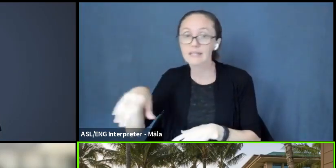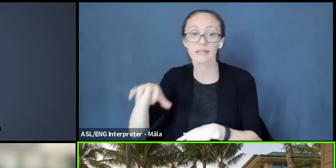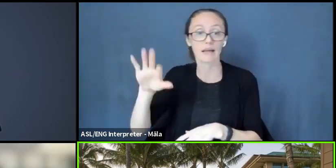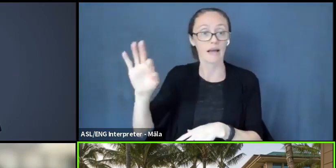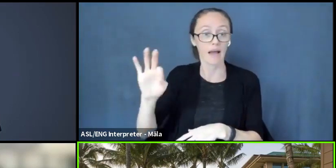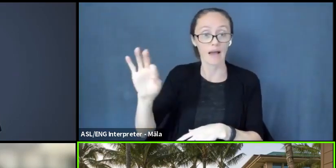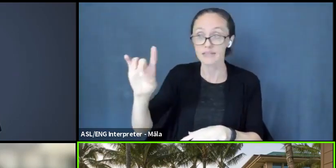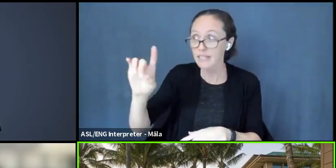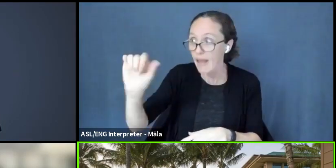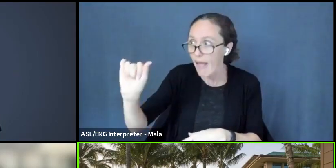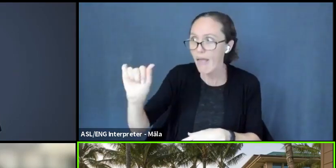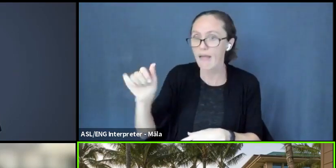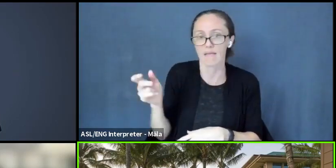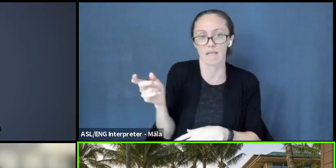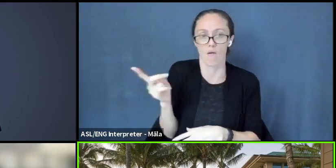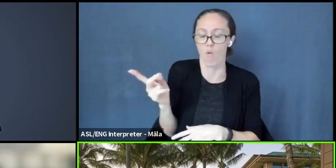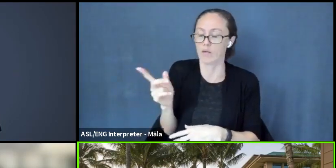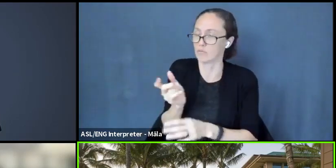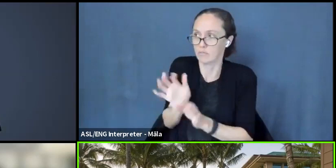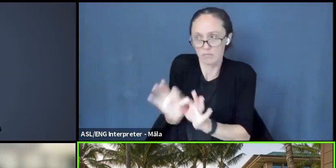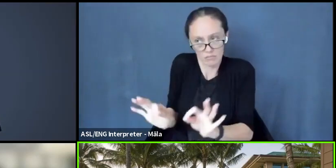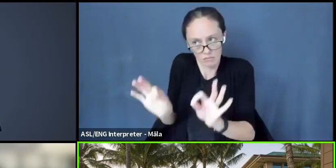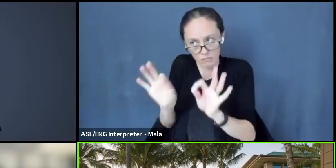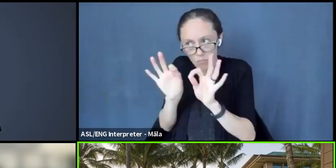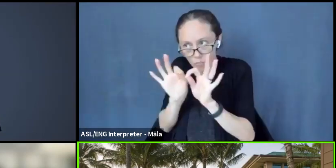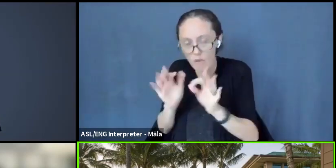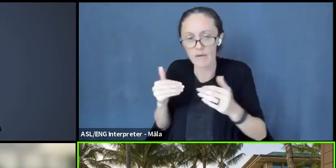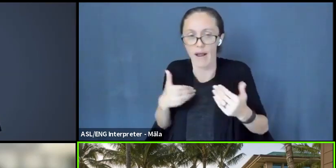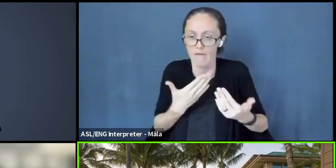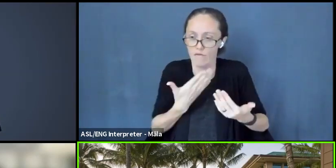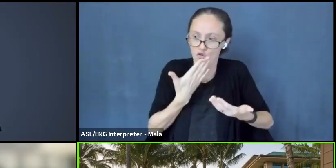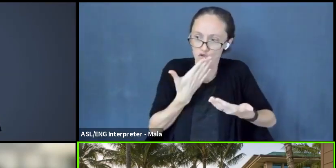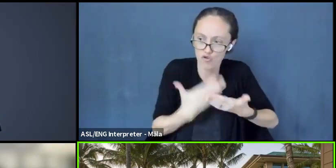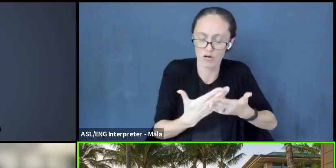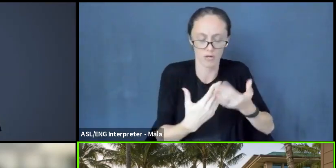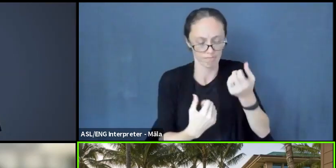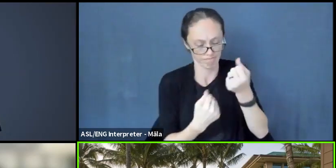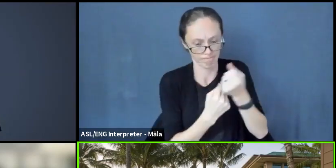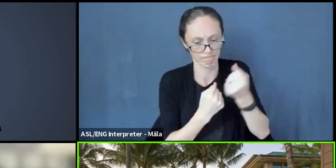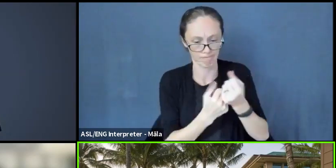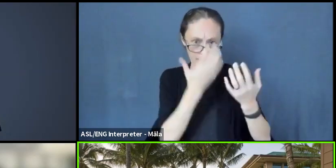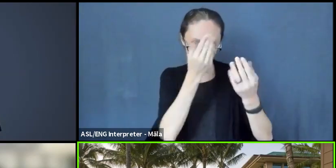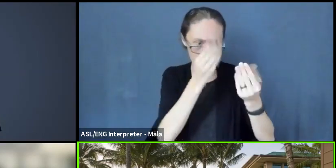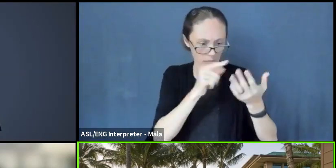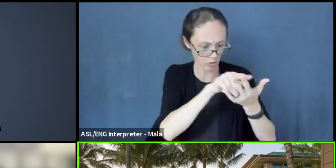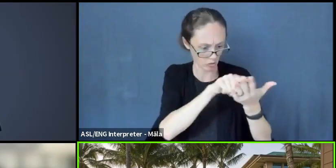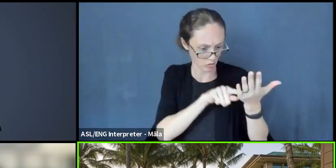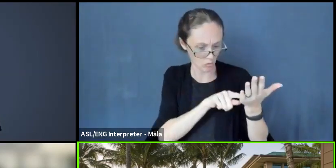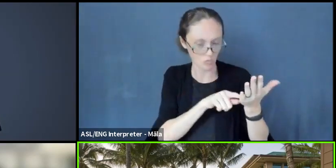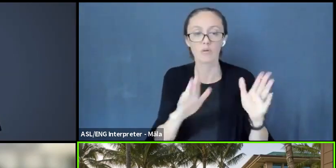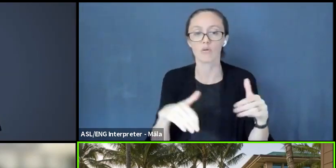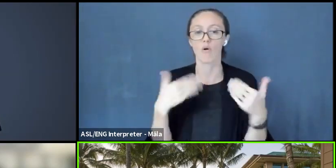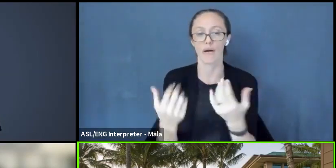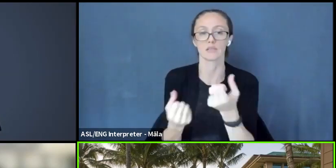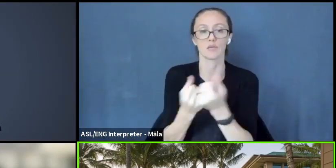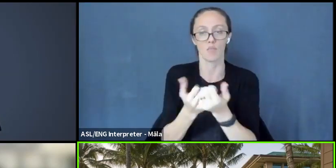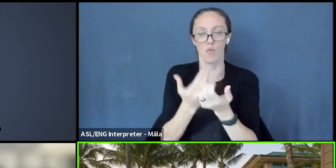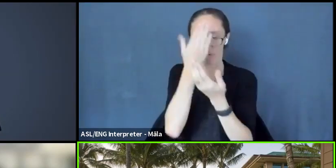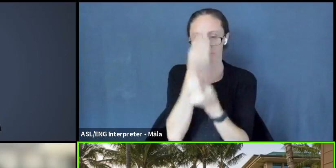as possible evidence to support, to support something on a widespread scale. Like this.